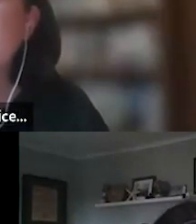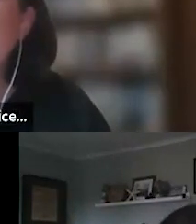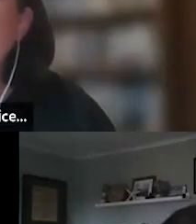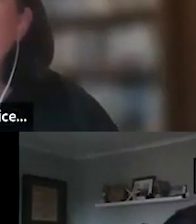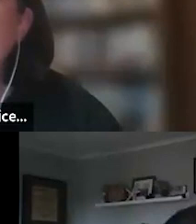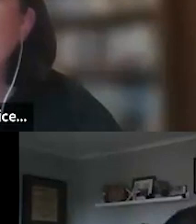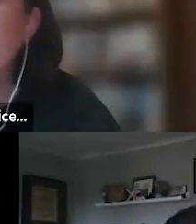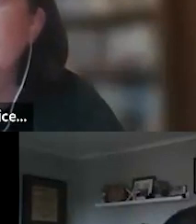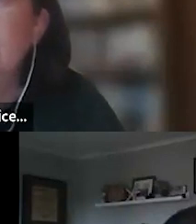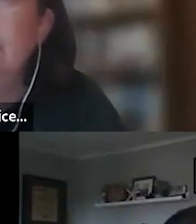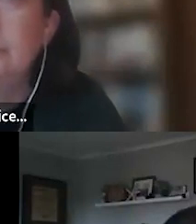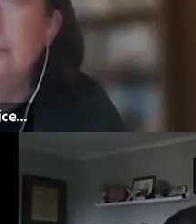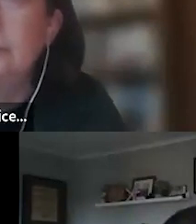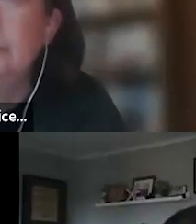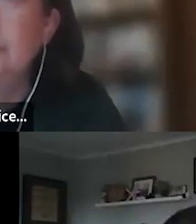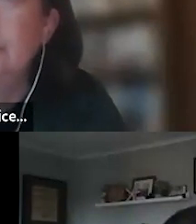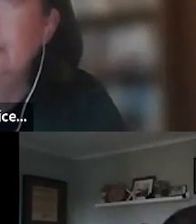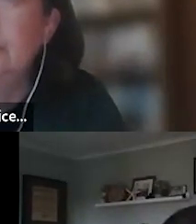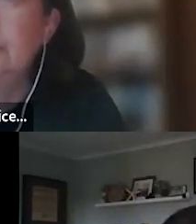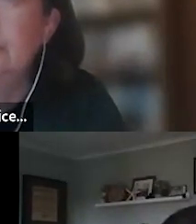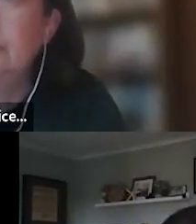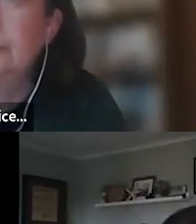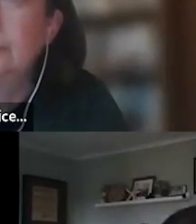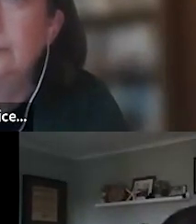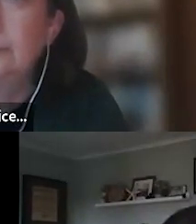which allows you to search by your zip code